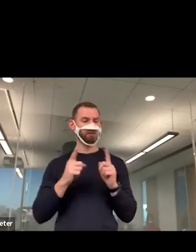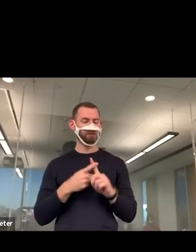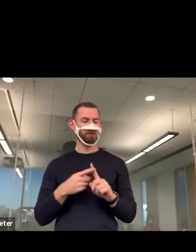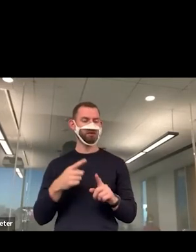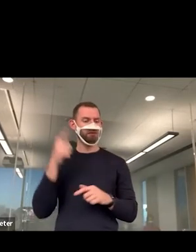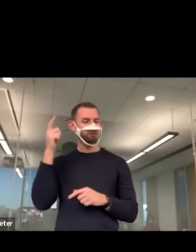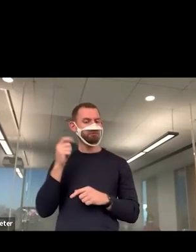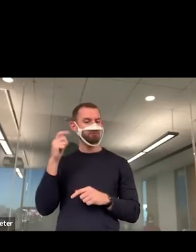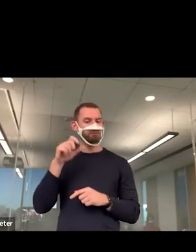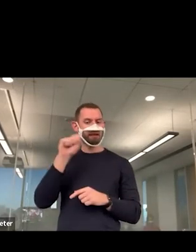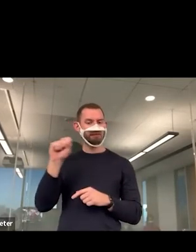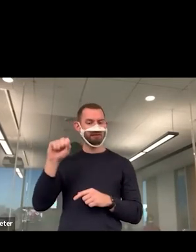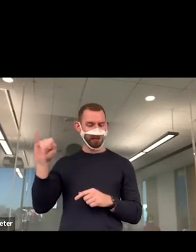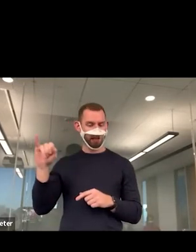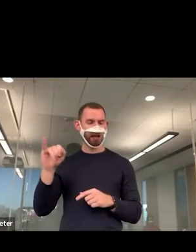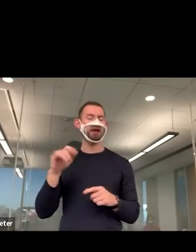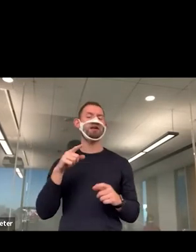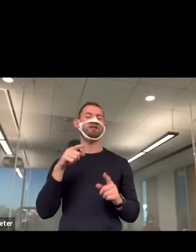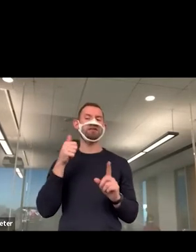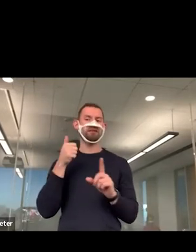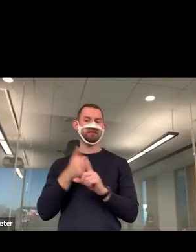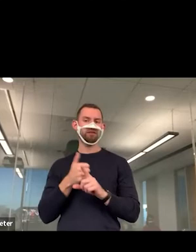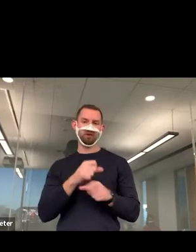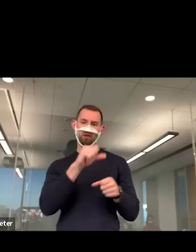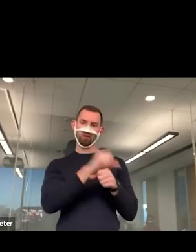however because they're now working their benefits were cut